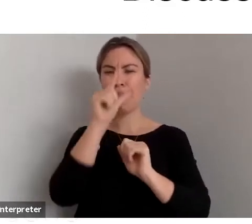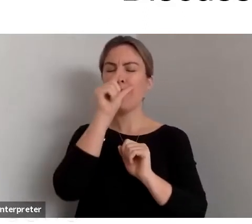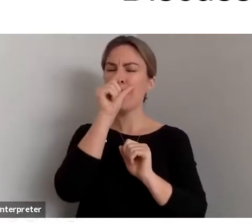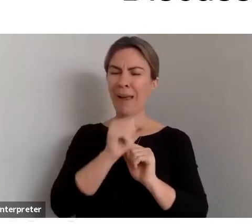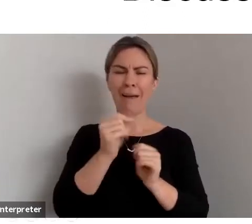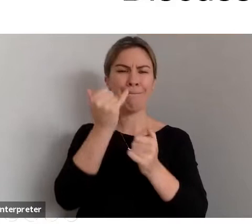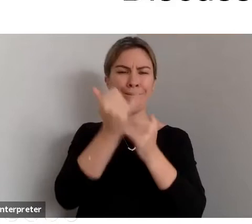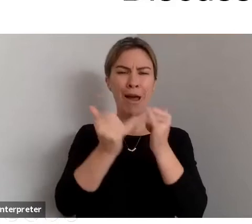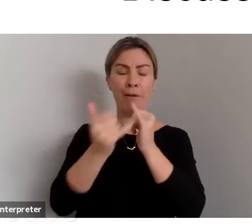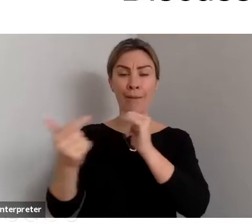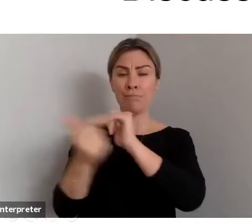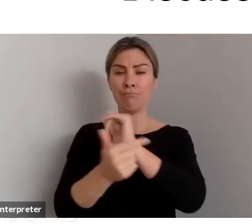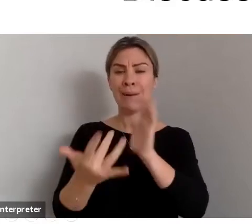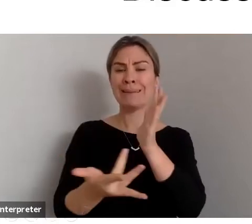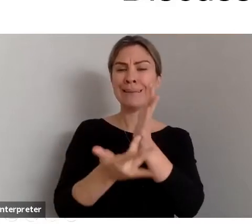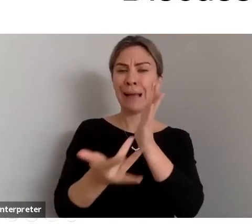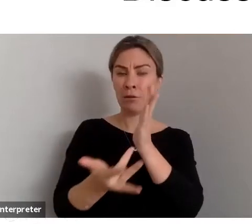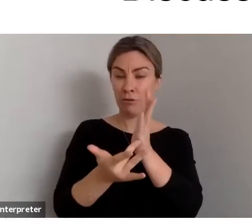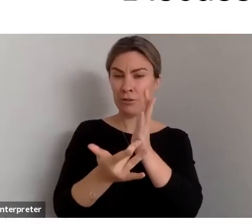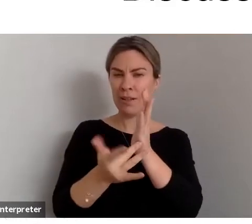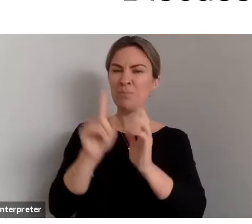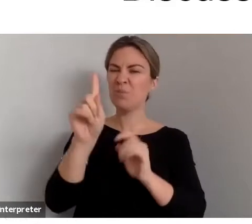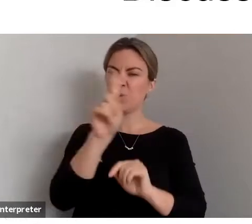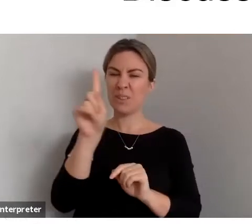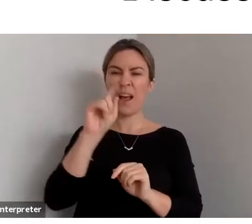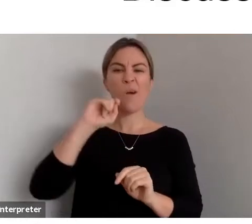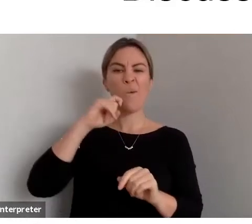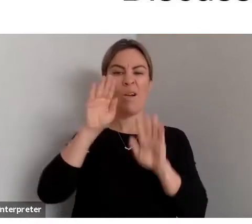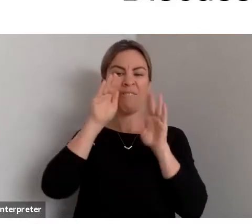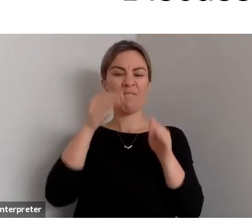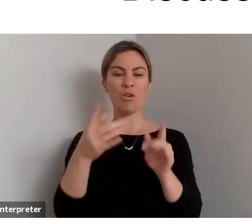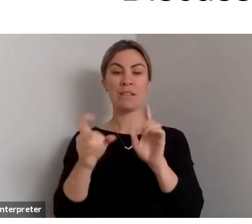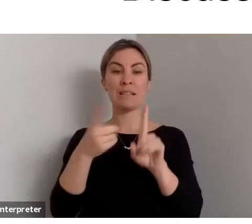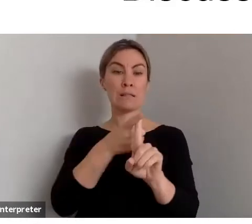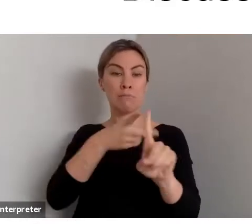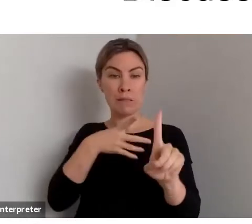But I will focus on specific things that you as an individual